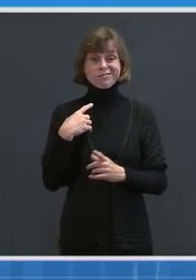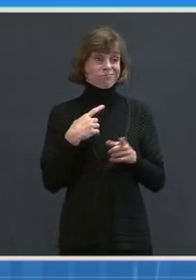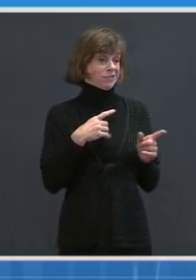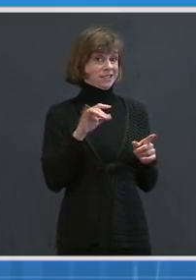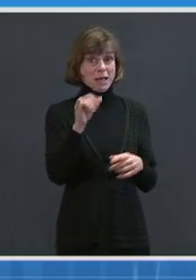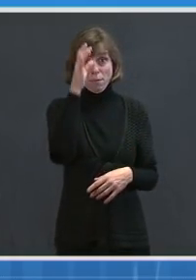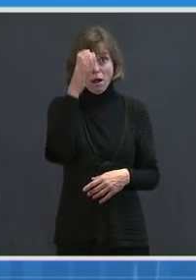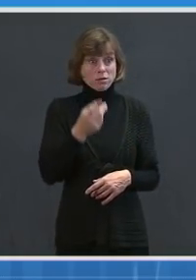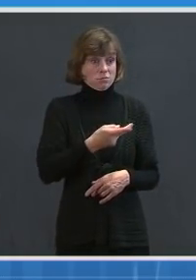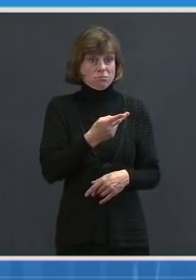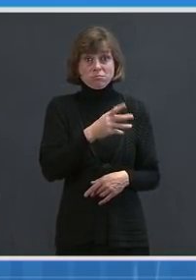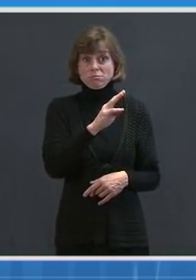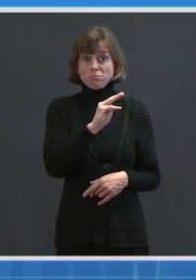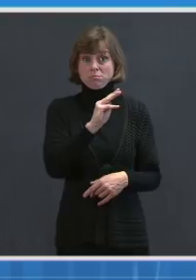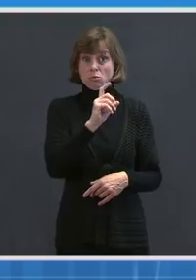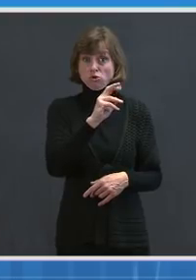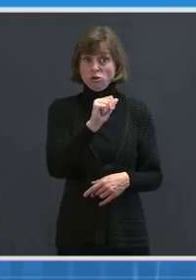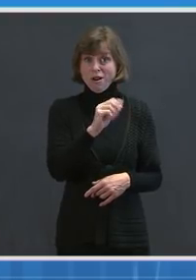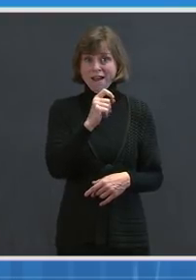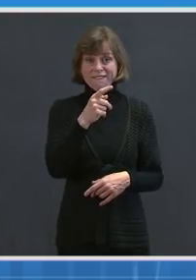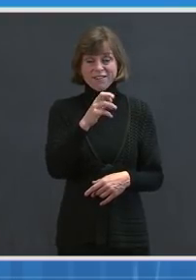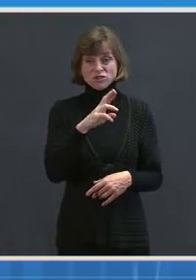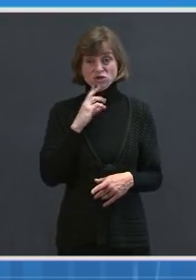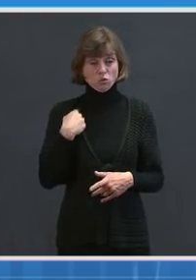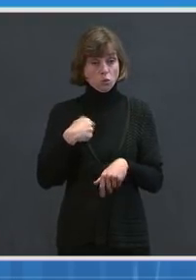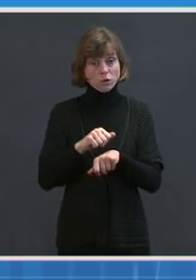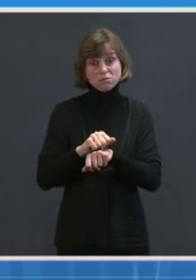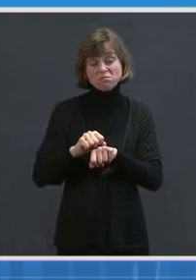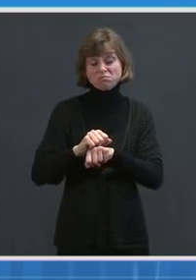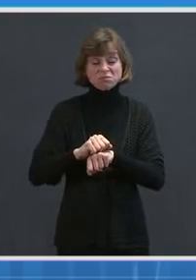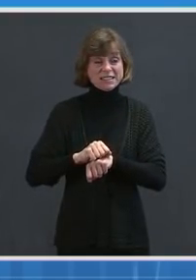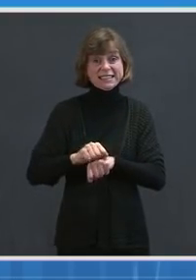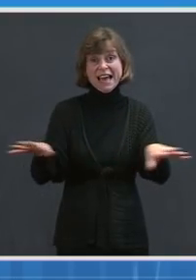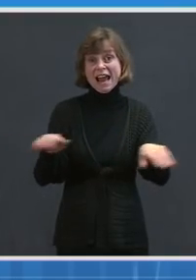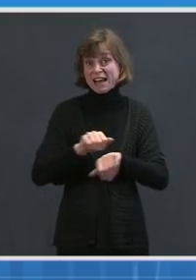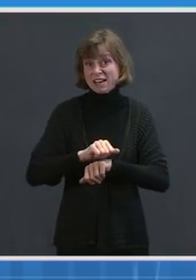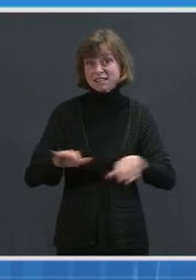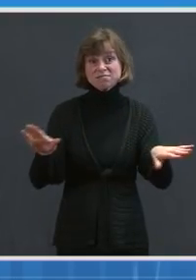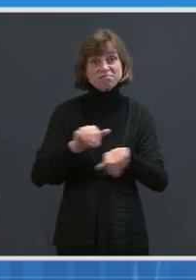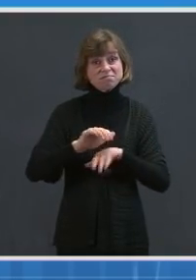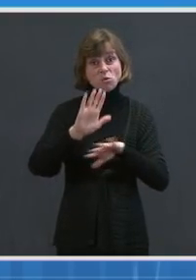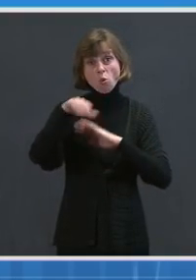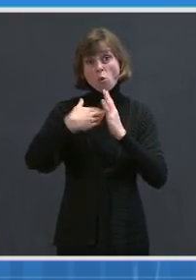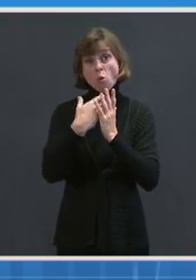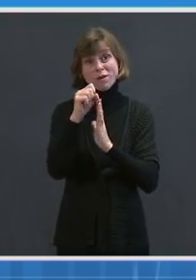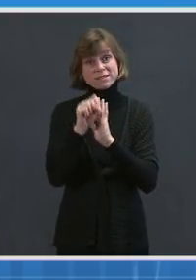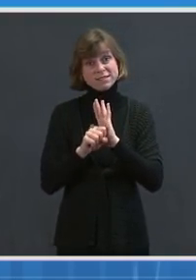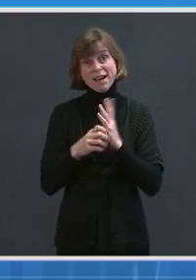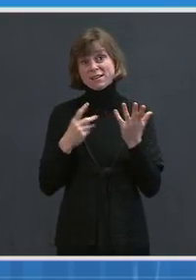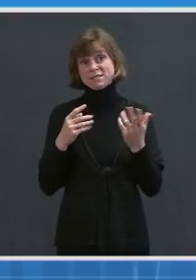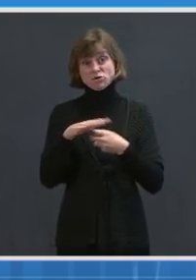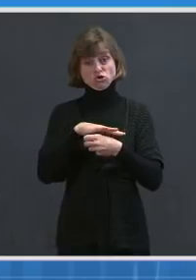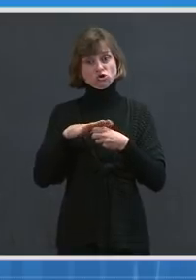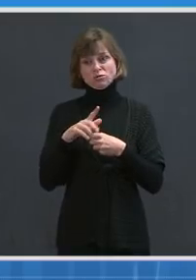Everyone we're distributing to -- all the states and jurisdictions -- have a -- at least a three-week-forward view